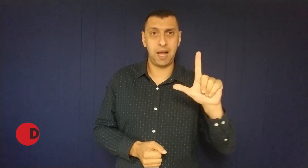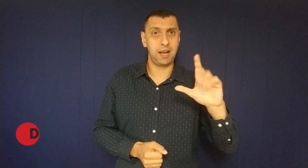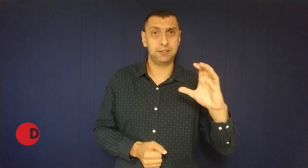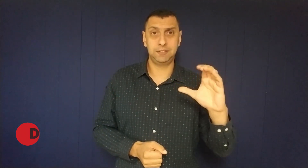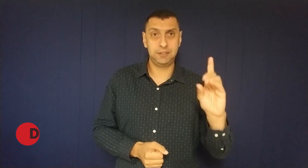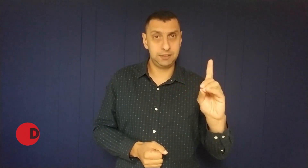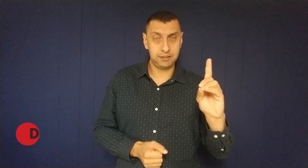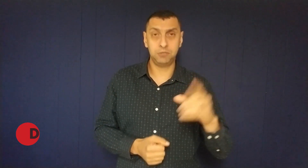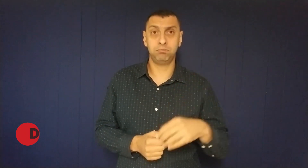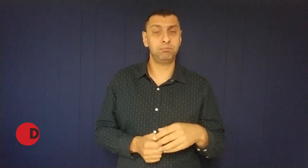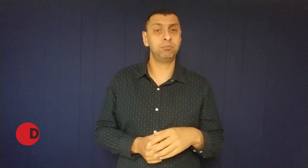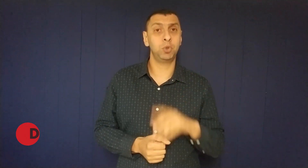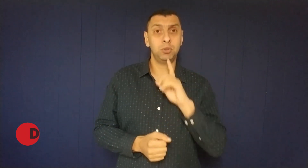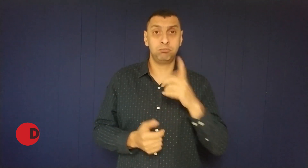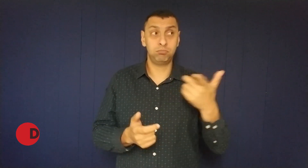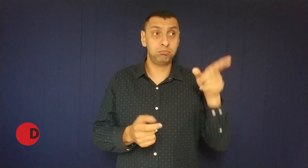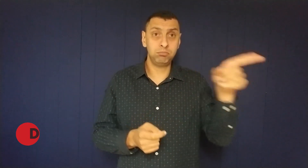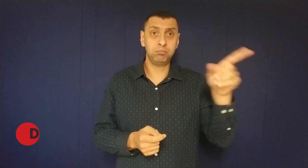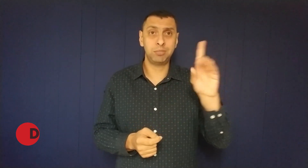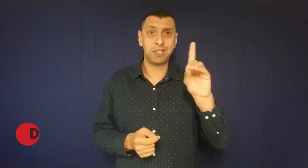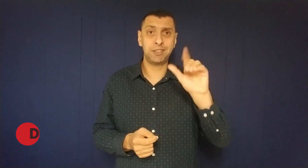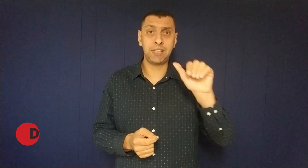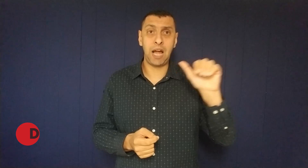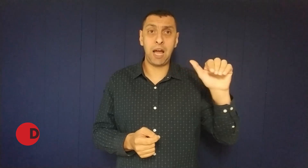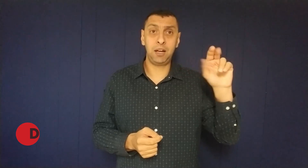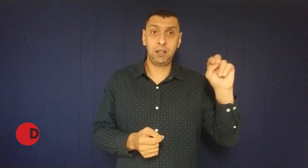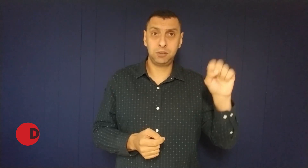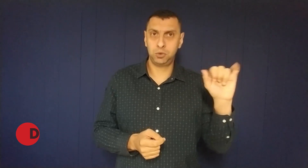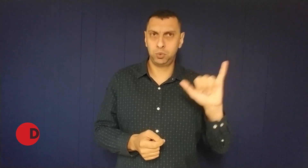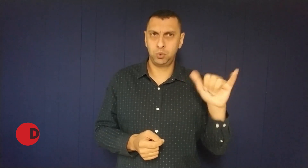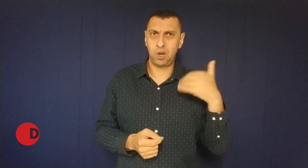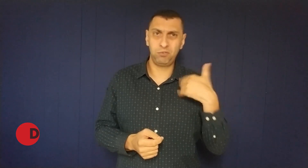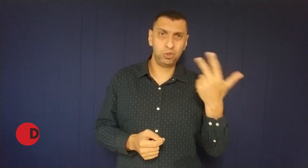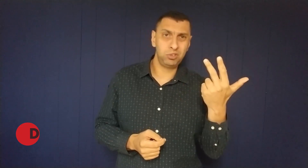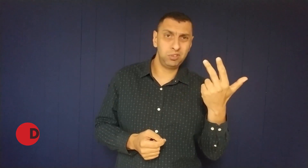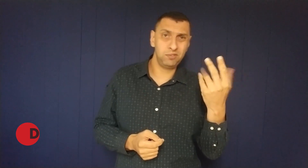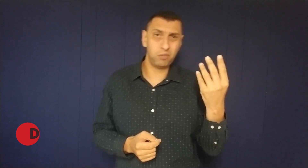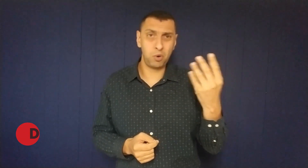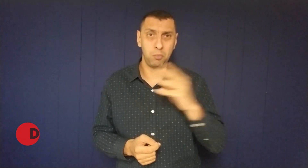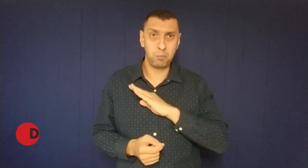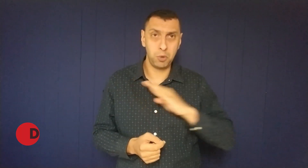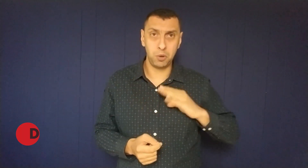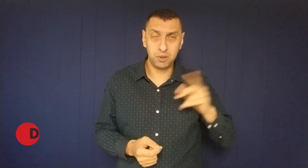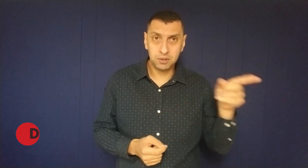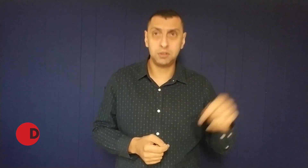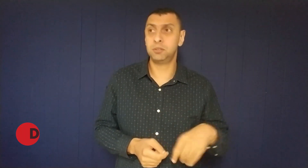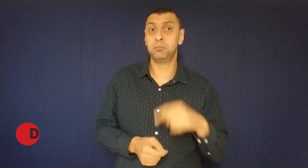not only at LCD; DAANS has 3 or 4 board members.